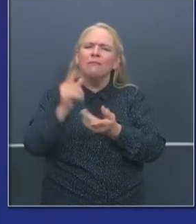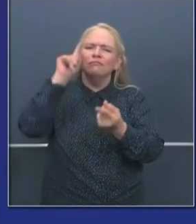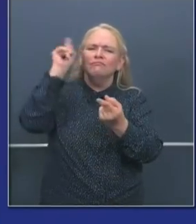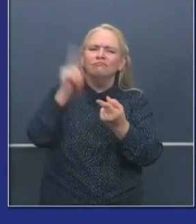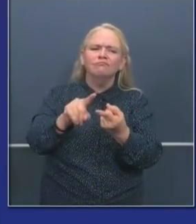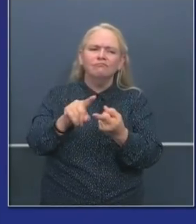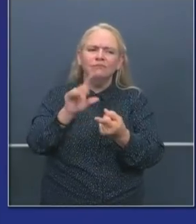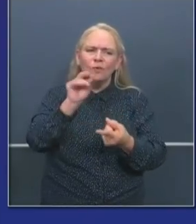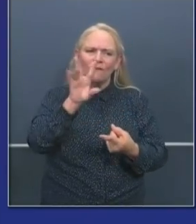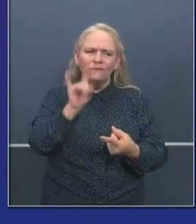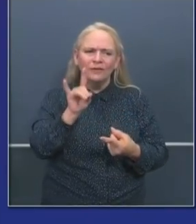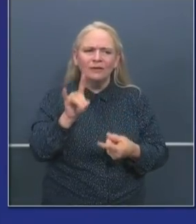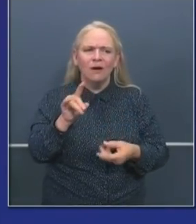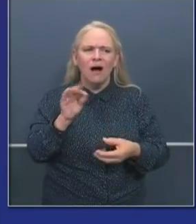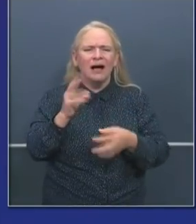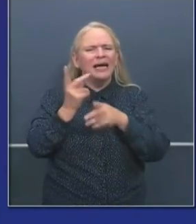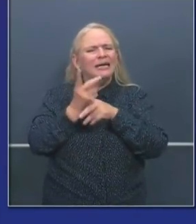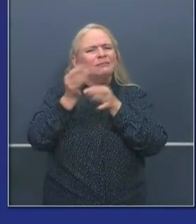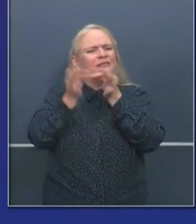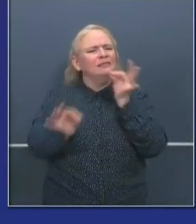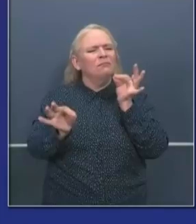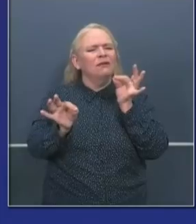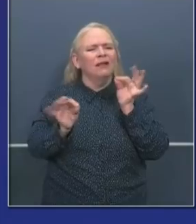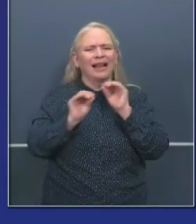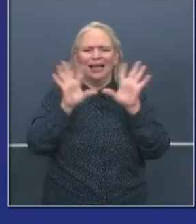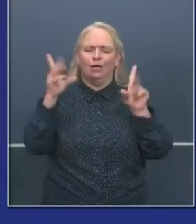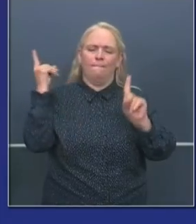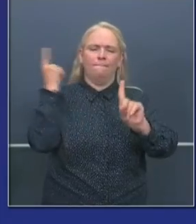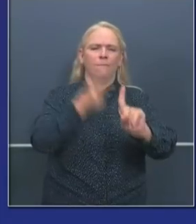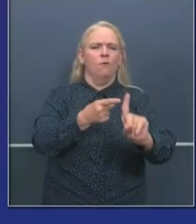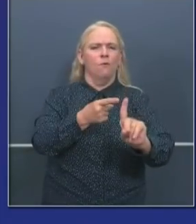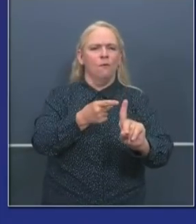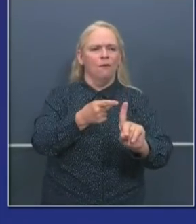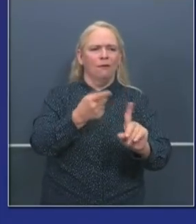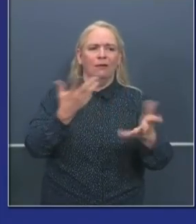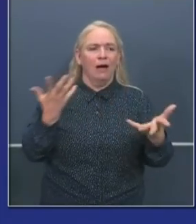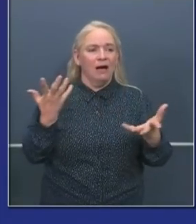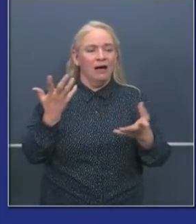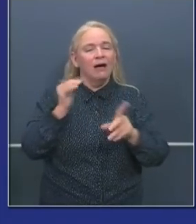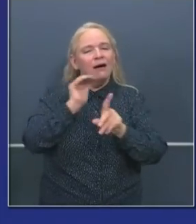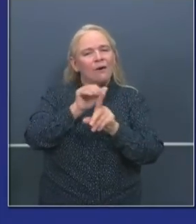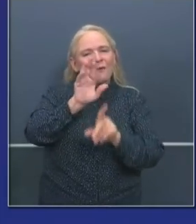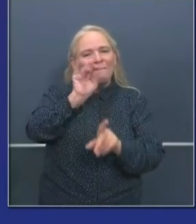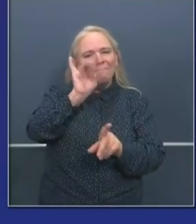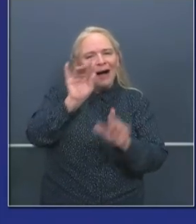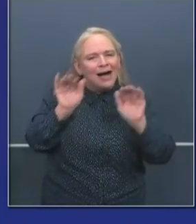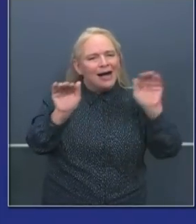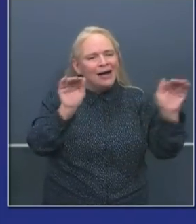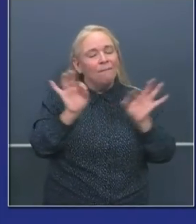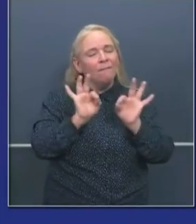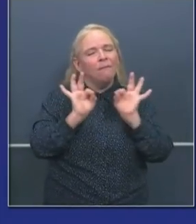UP YOU SEE HERE ON THE SCREEN. WEARING A MASK, SLOW THE SPREAD. TRYING TO MAKE THIS SIMPLISTIC